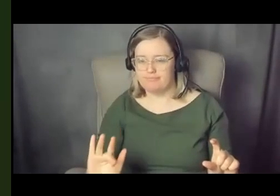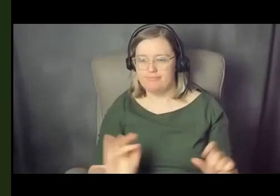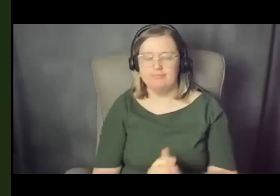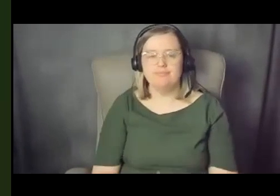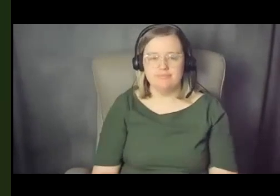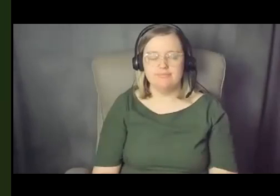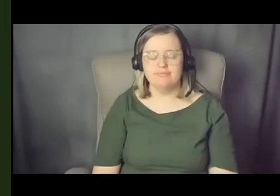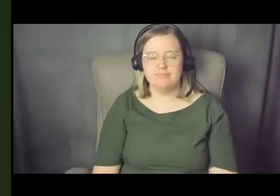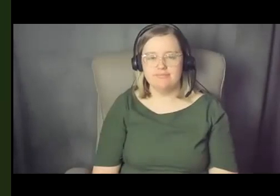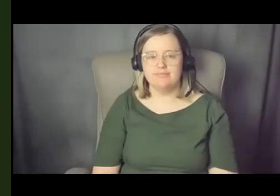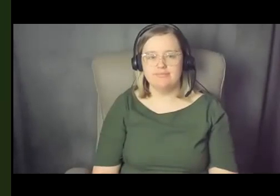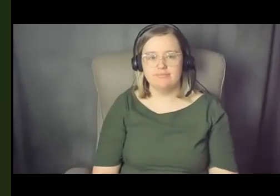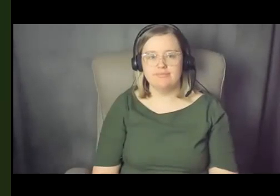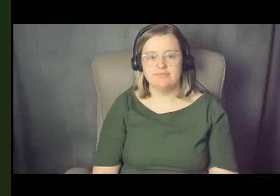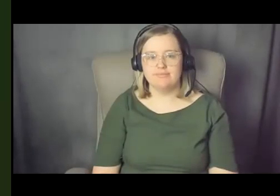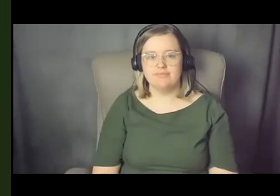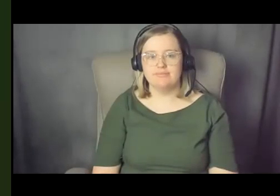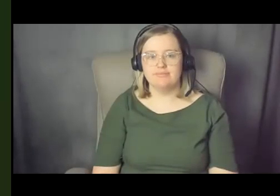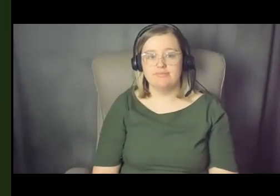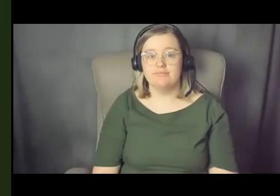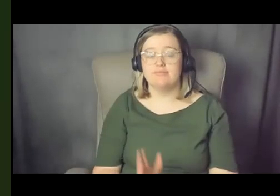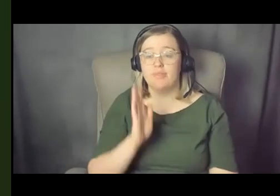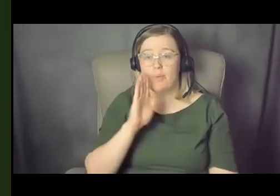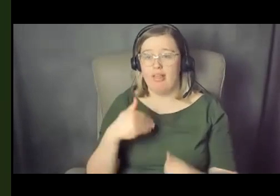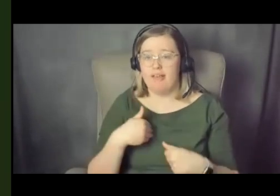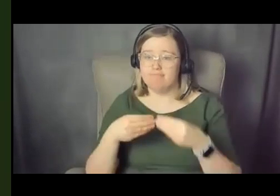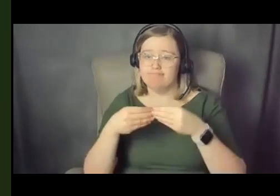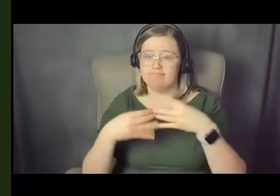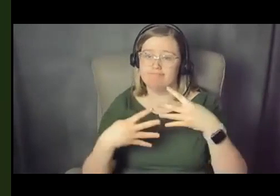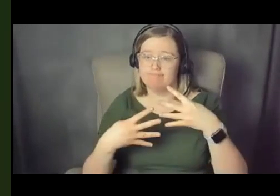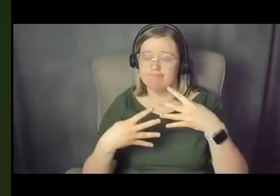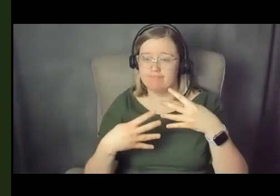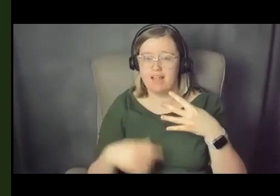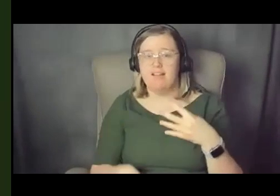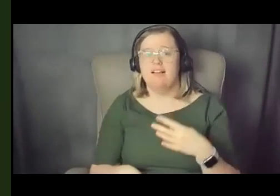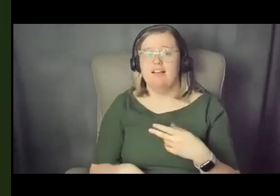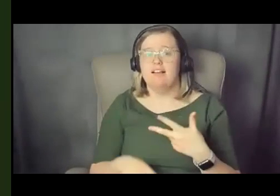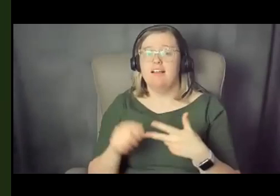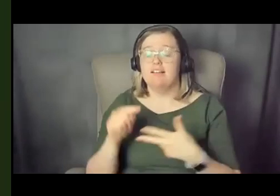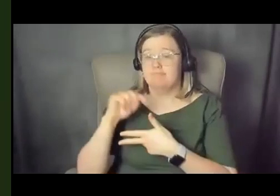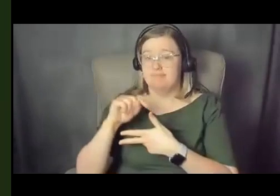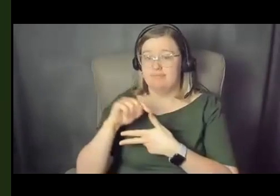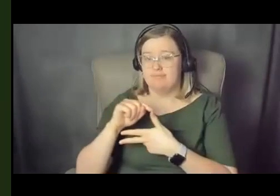bottom of your screen. You will get a pop-up menu, just click show subtitle and then